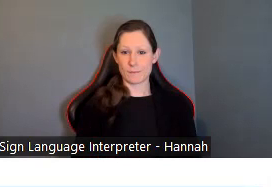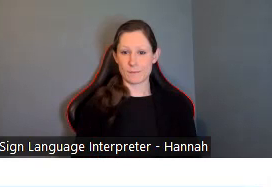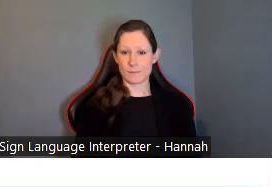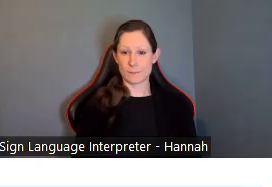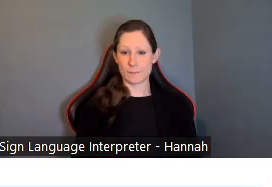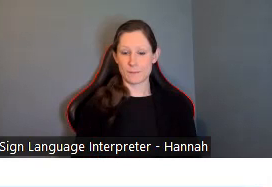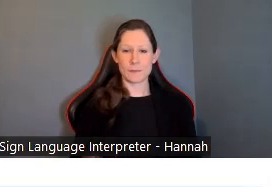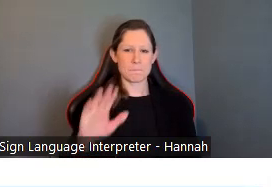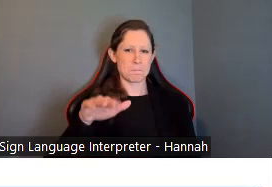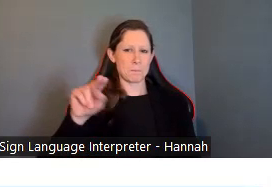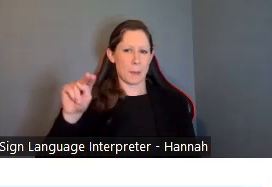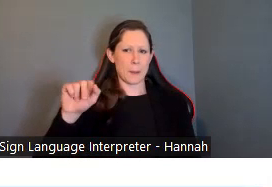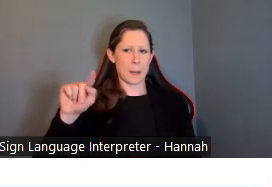Natalie, can you stop your screen share for a second?